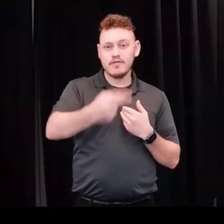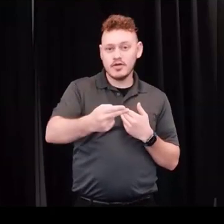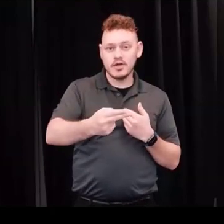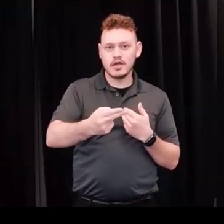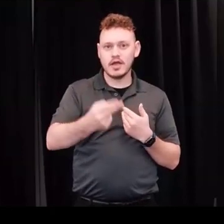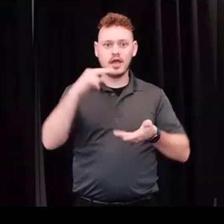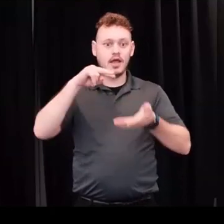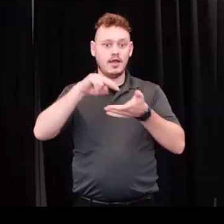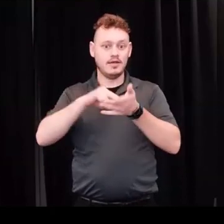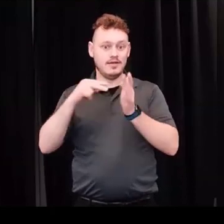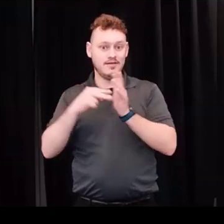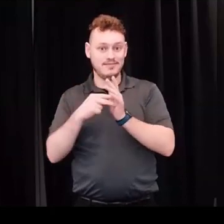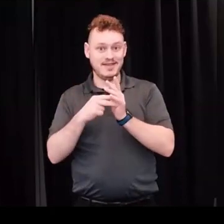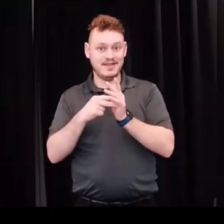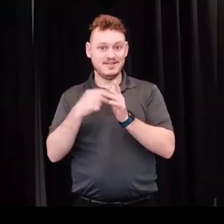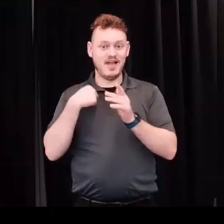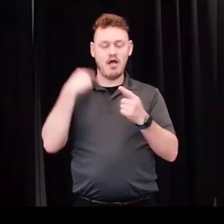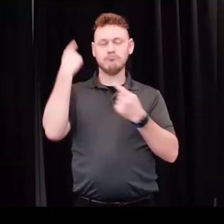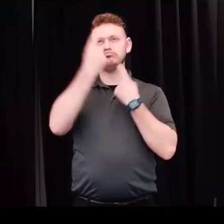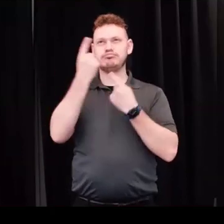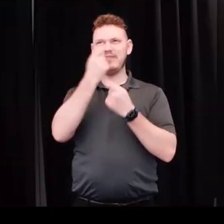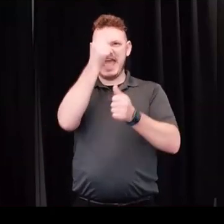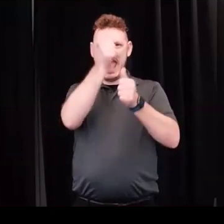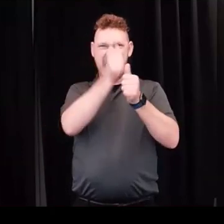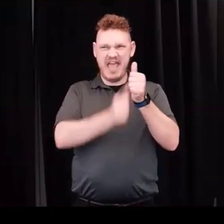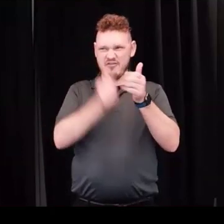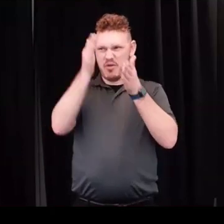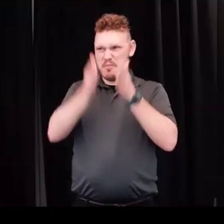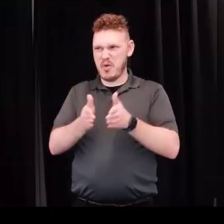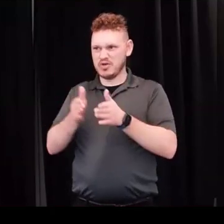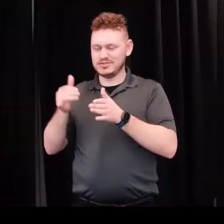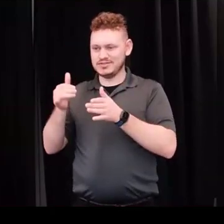doesn't mean that you have thought about every person whose hard of hearing and every need that